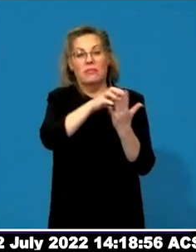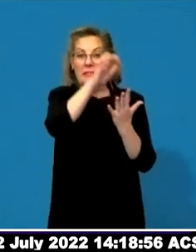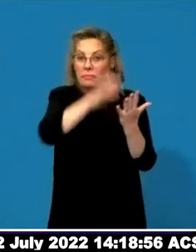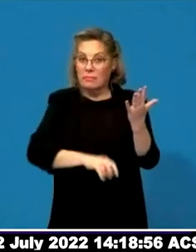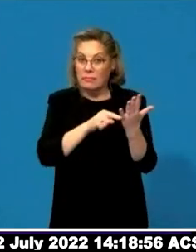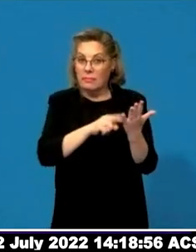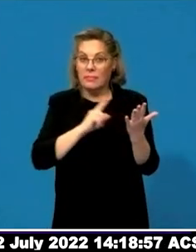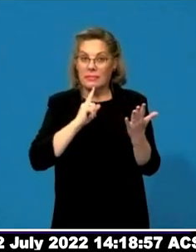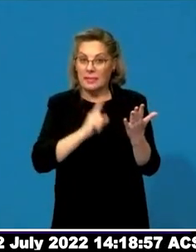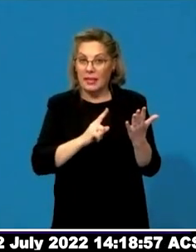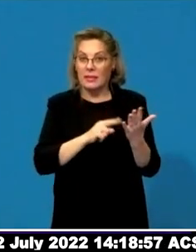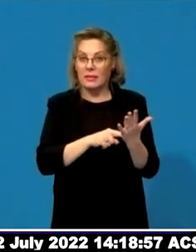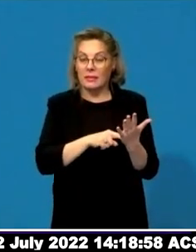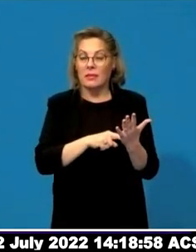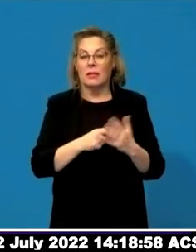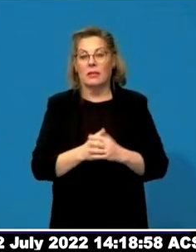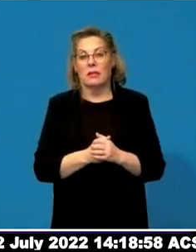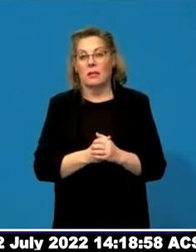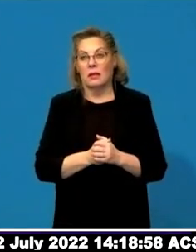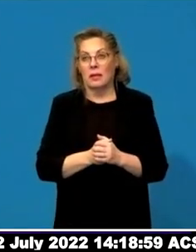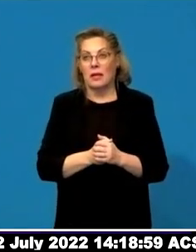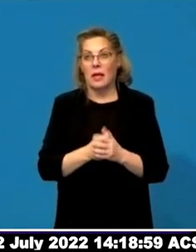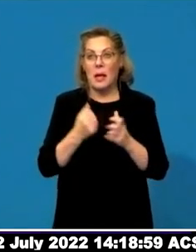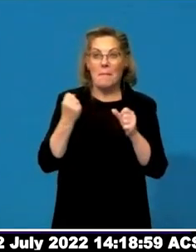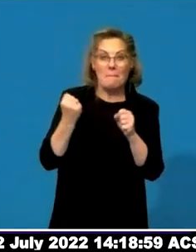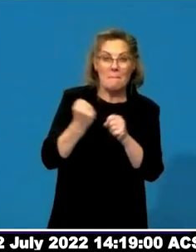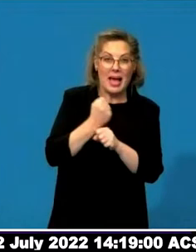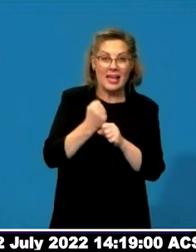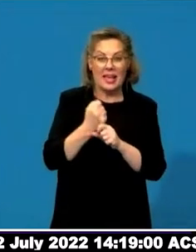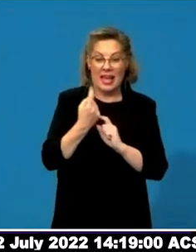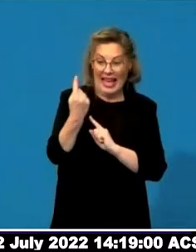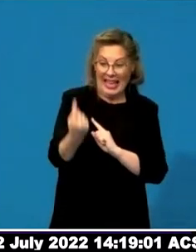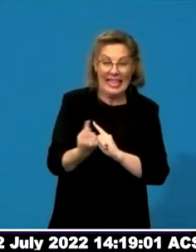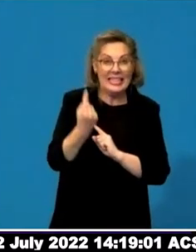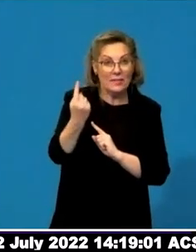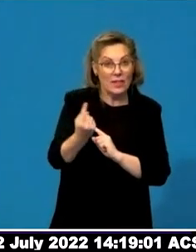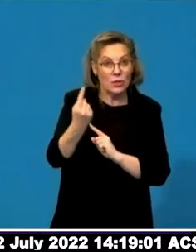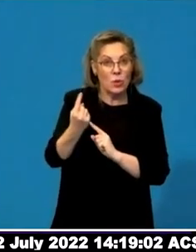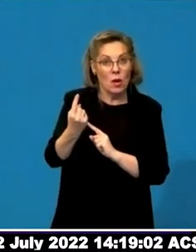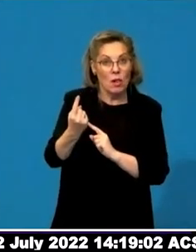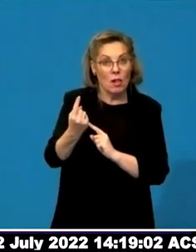with goals and budgets does not feed neatly with the Anangu tradition and culture."